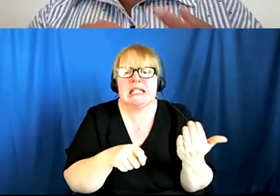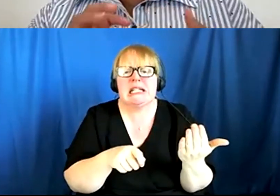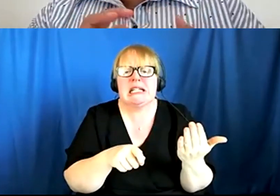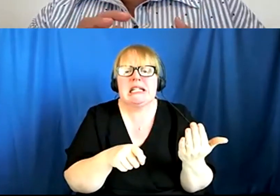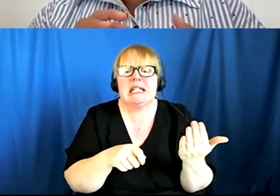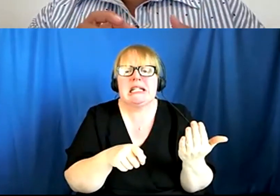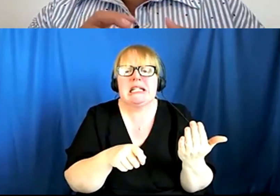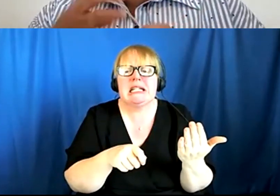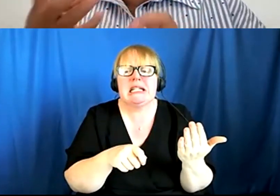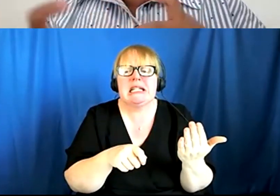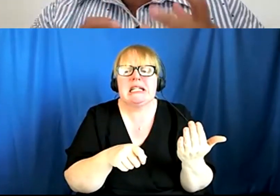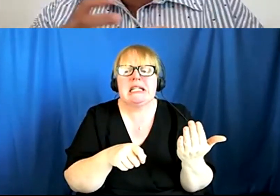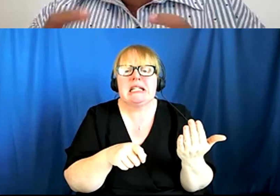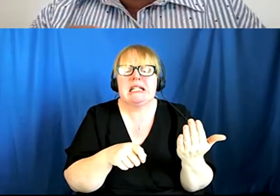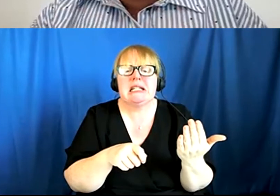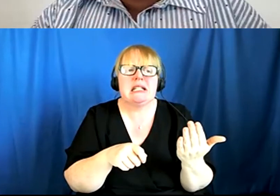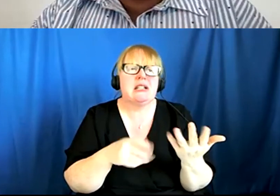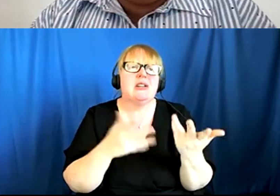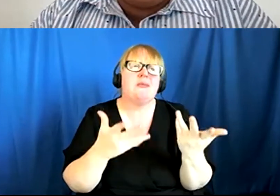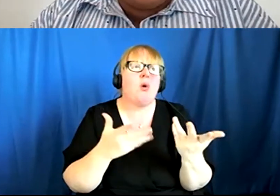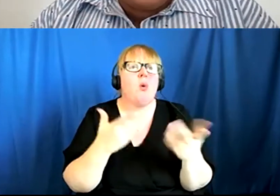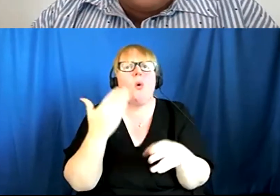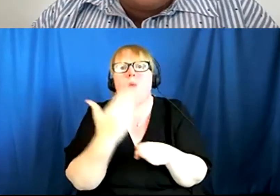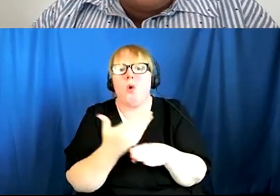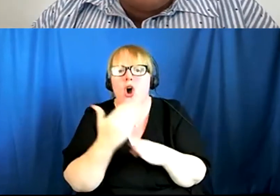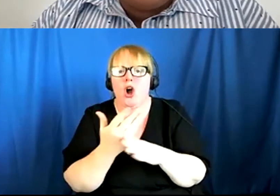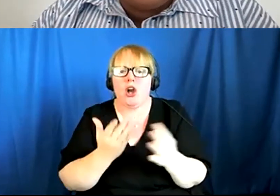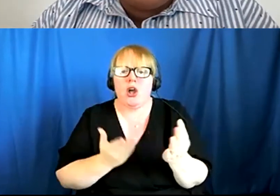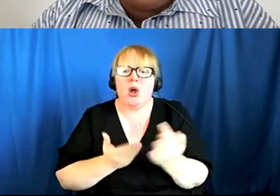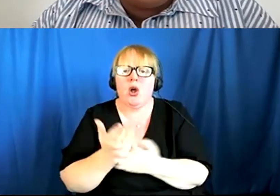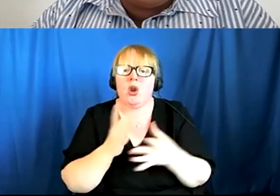you know, the, the idea of working on democracy together can actually work in reality.